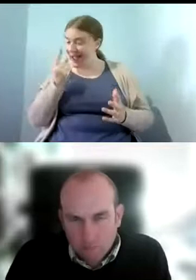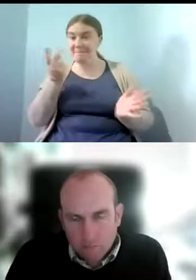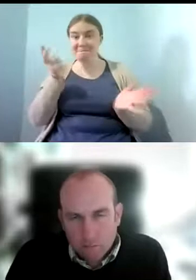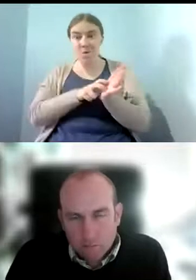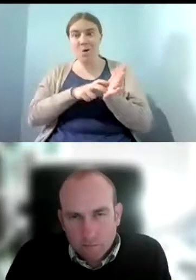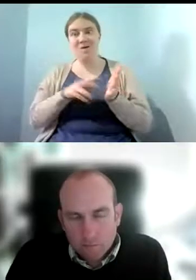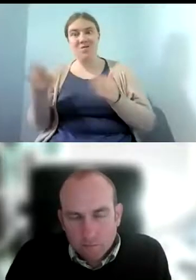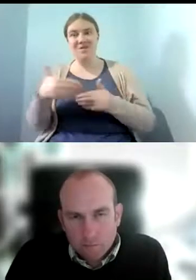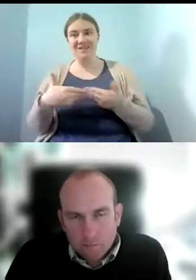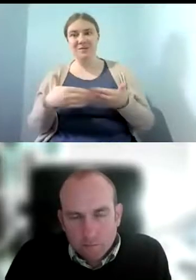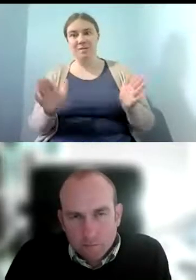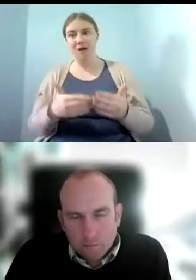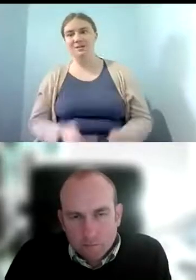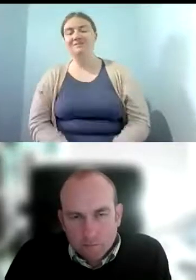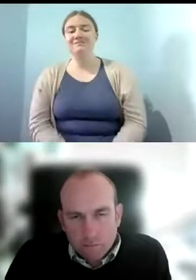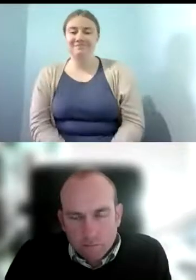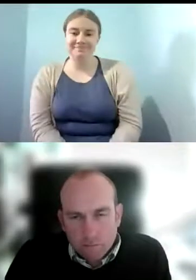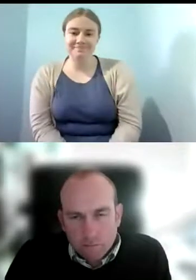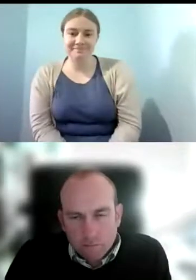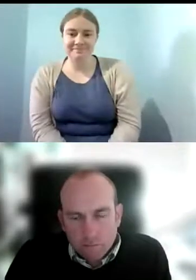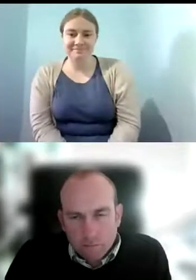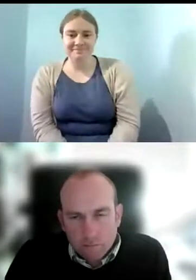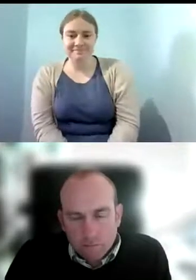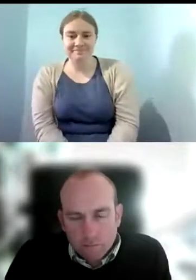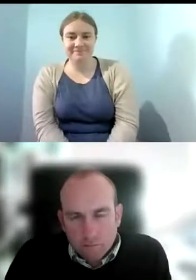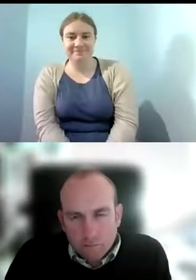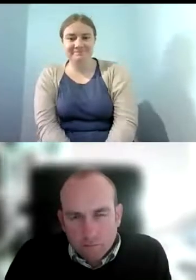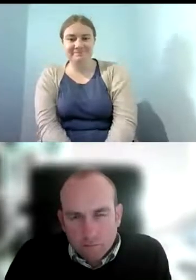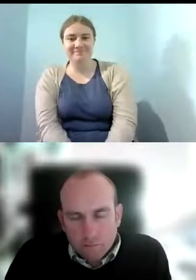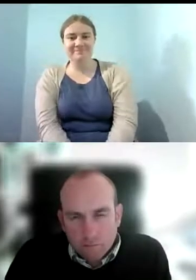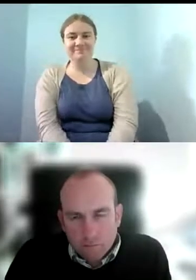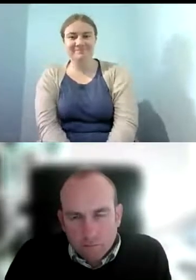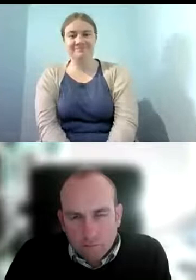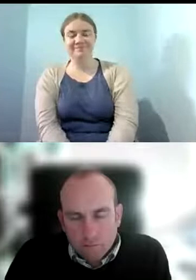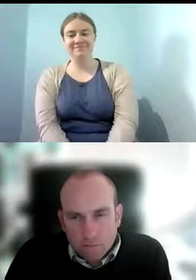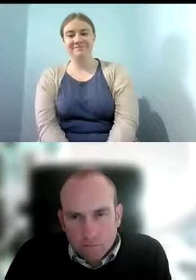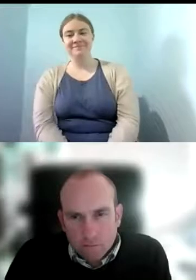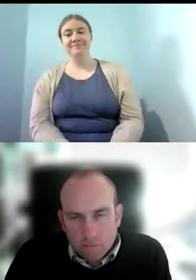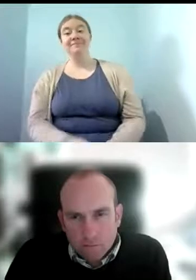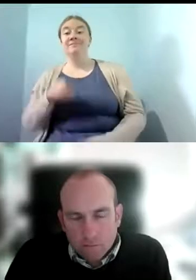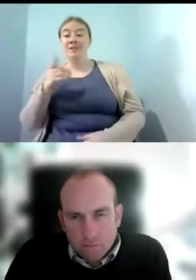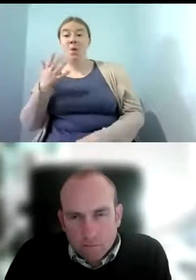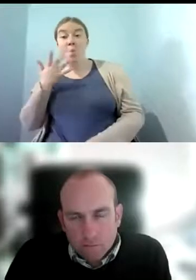hope that answers your question um when will the fish pass be open to the public okay similar so